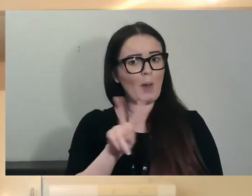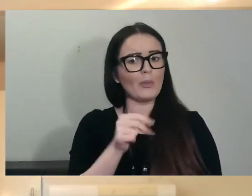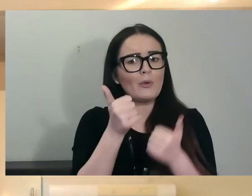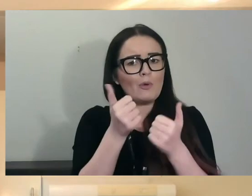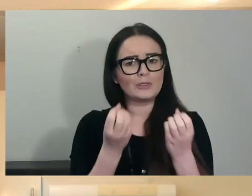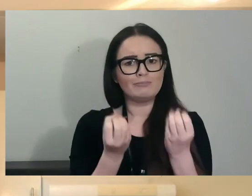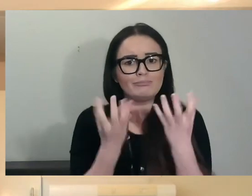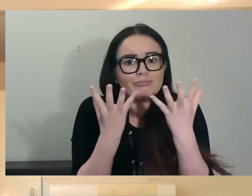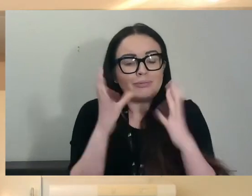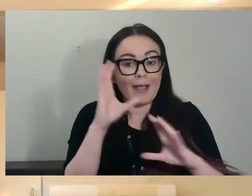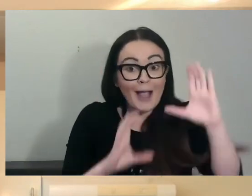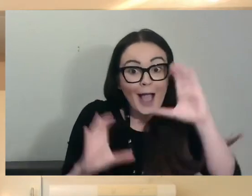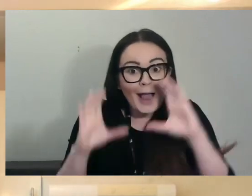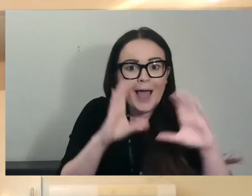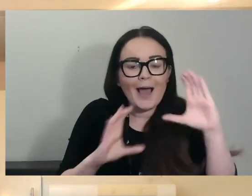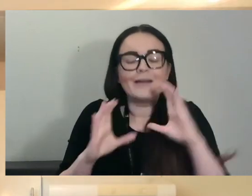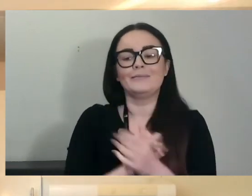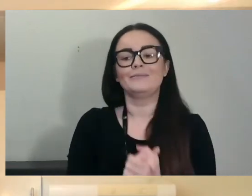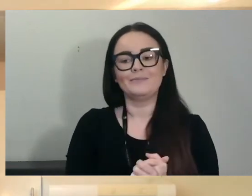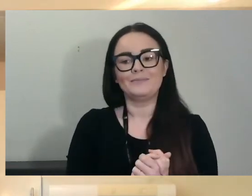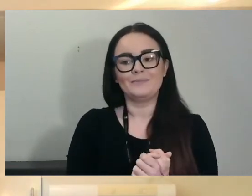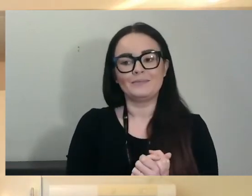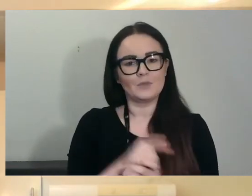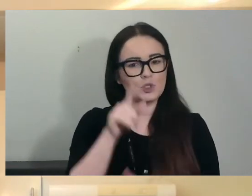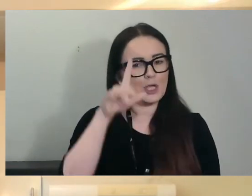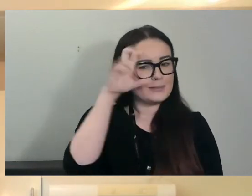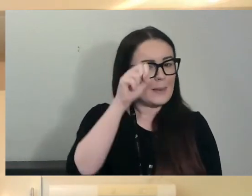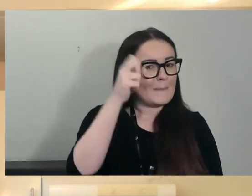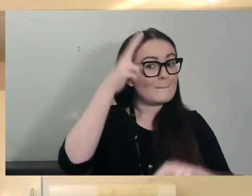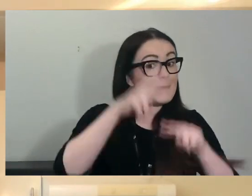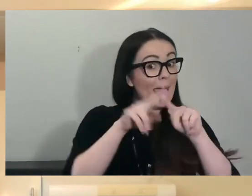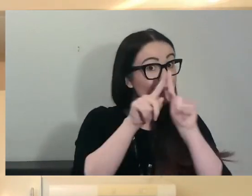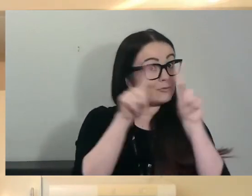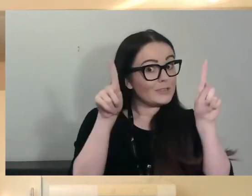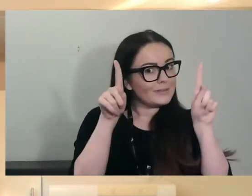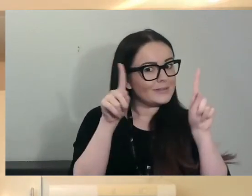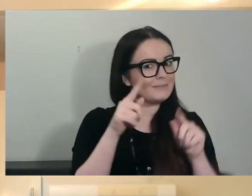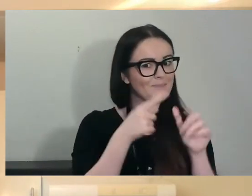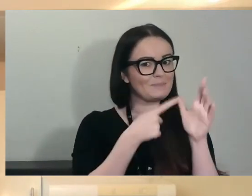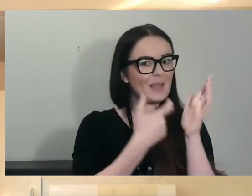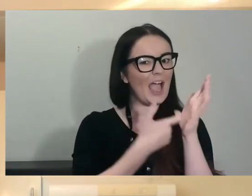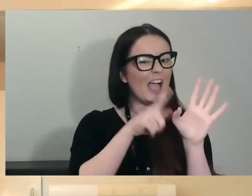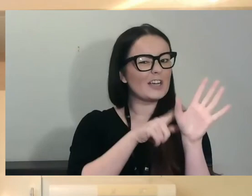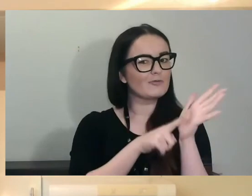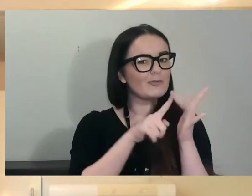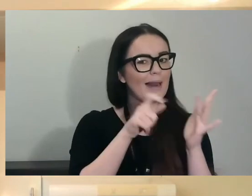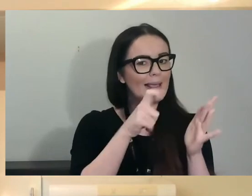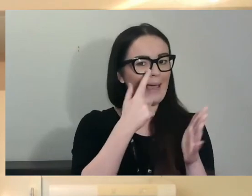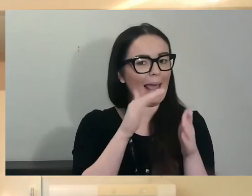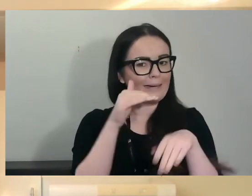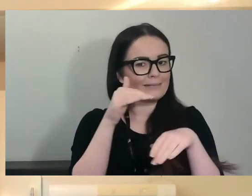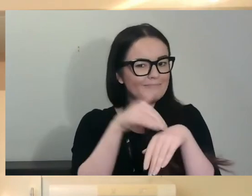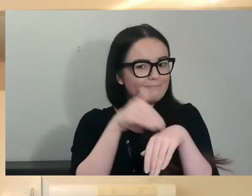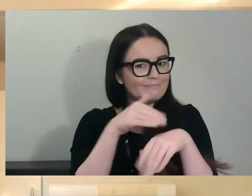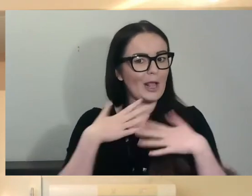vibrancy from both just bear in mind parents that acrylics can stay, they're a bit of a